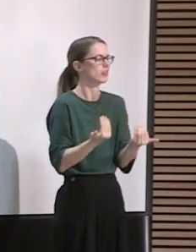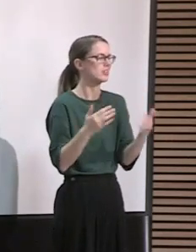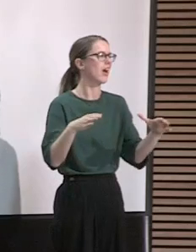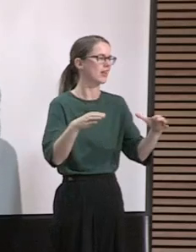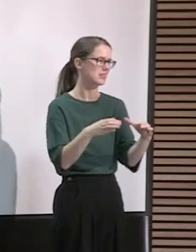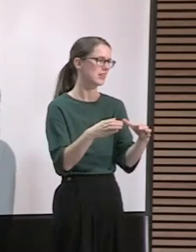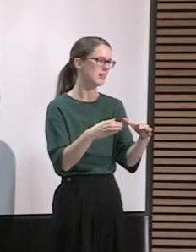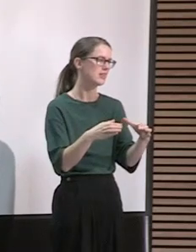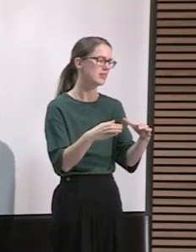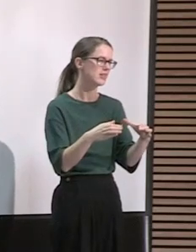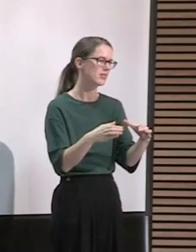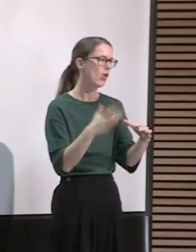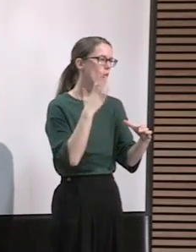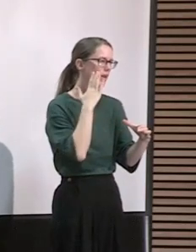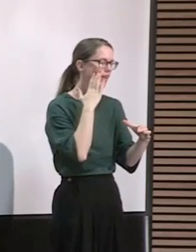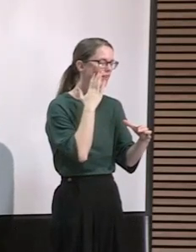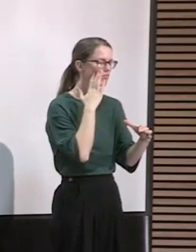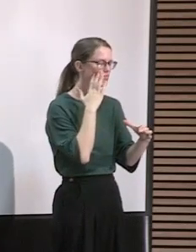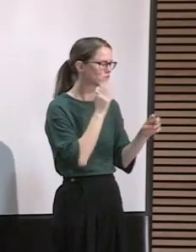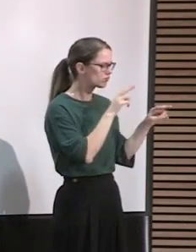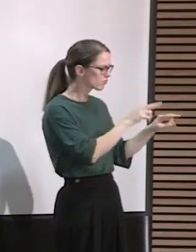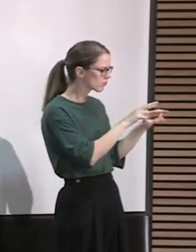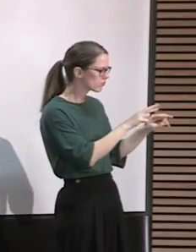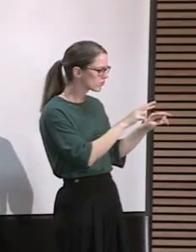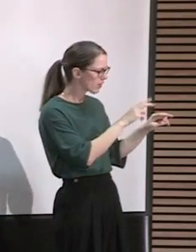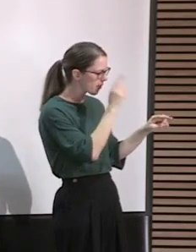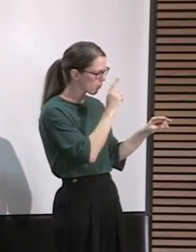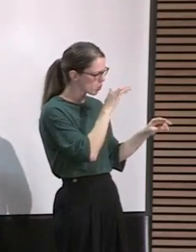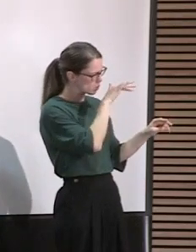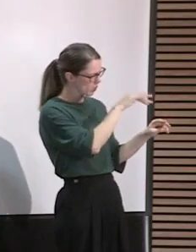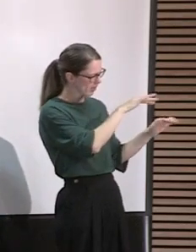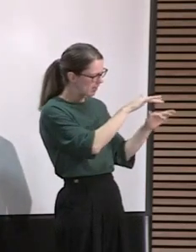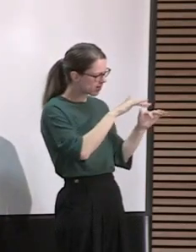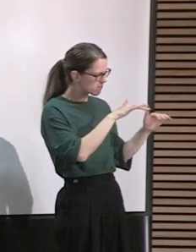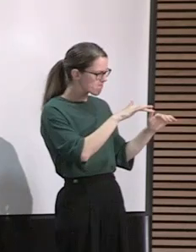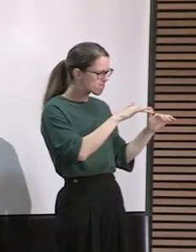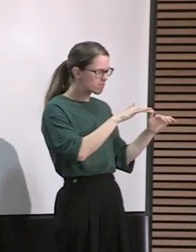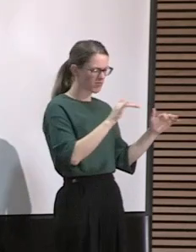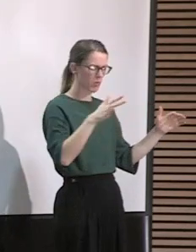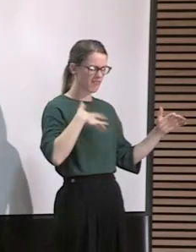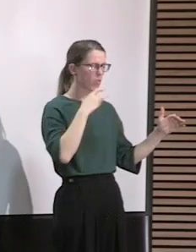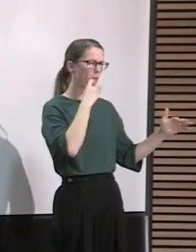We fully expect that it will link to the existing cluster. If we